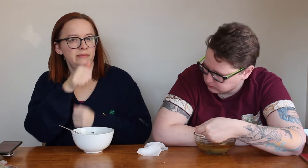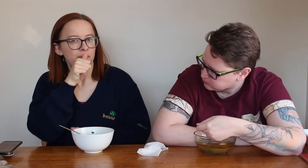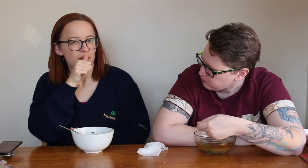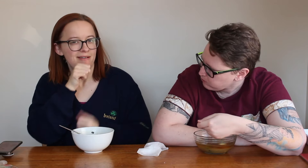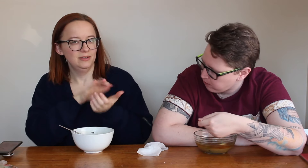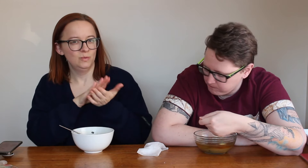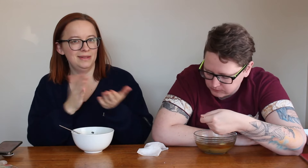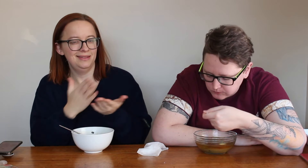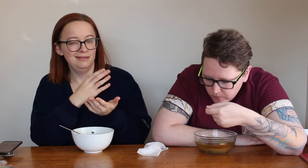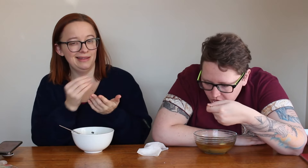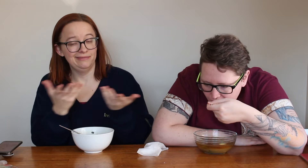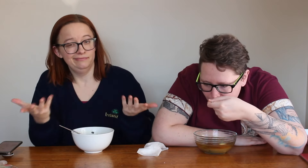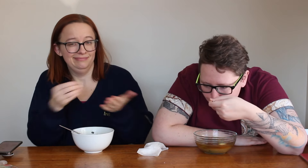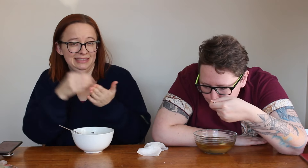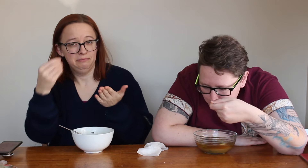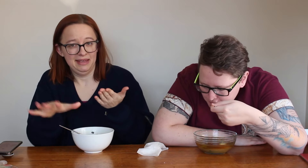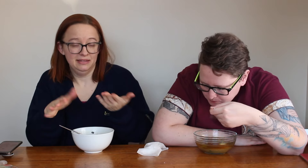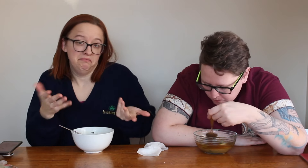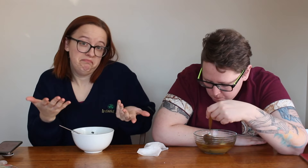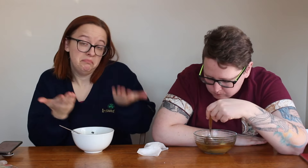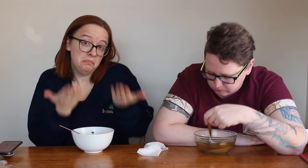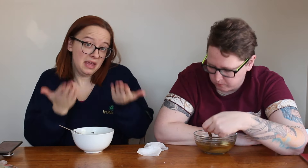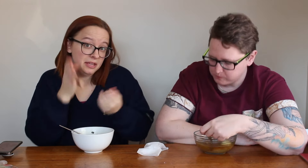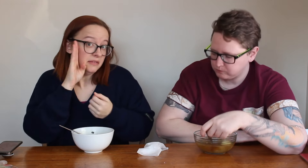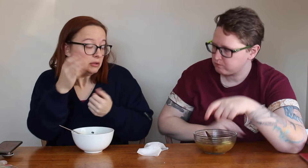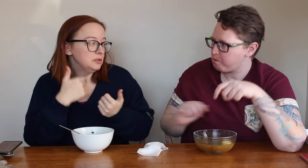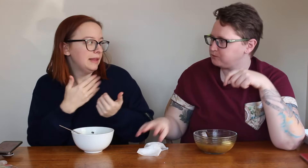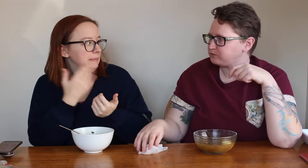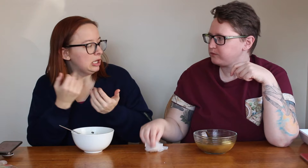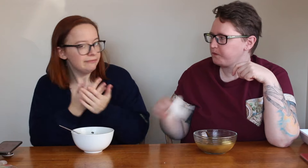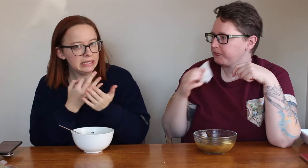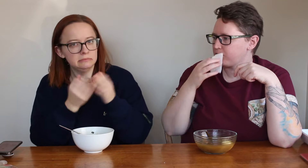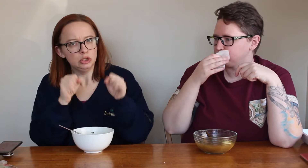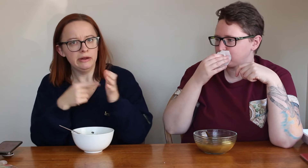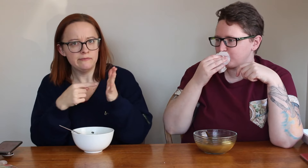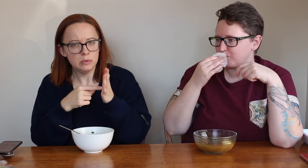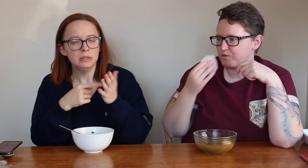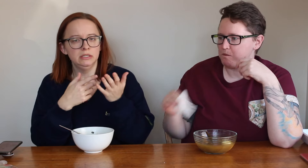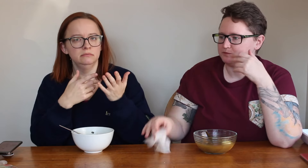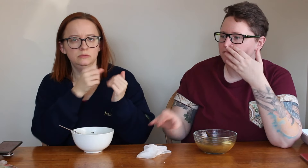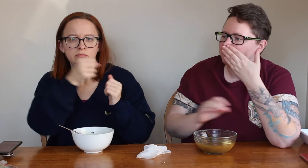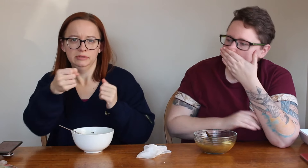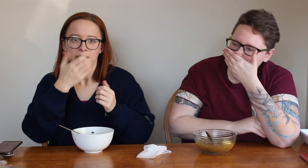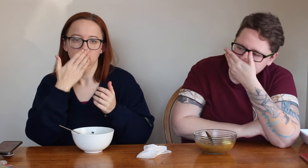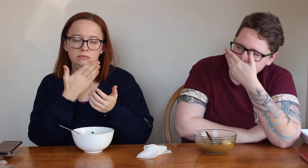I think like I said we'll be homeschooling most likely. Again in the area that we moved to they're not the best schools